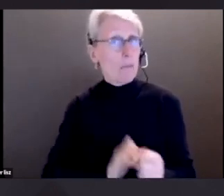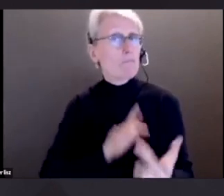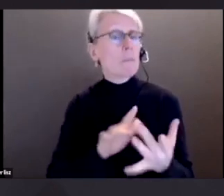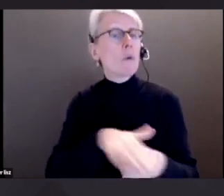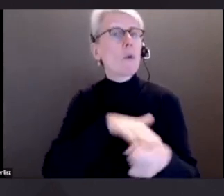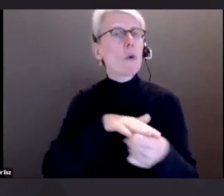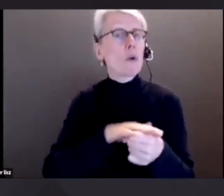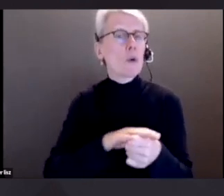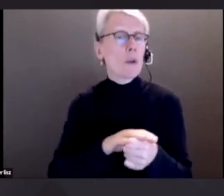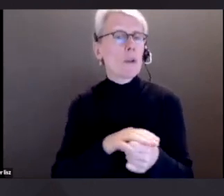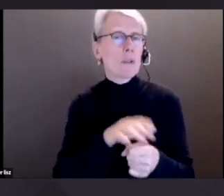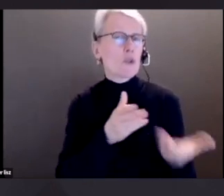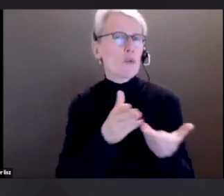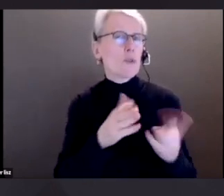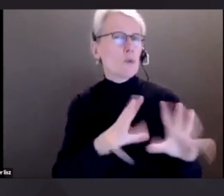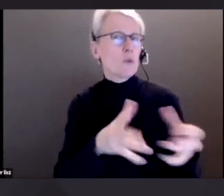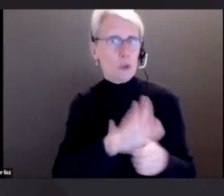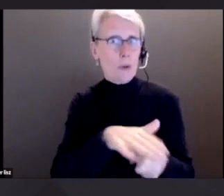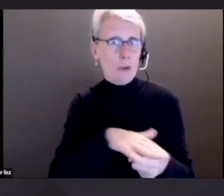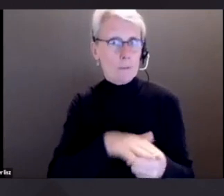Ashley will be sharing a contact email in the chat.